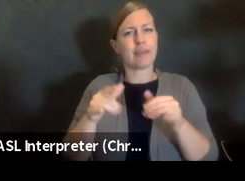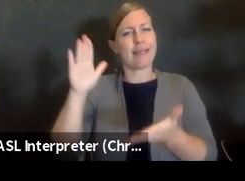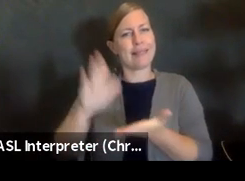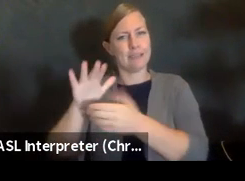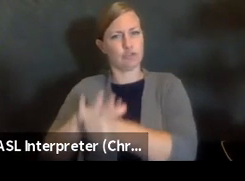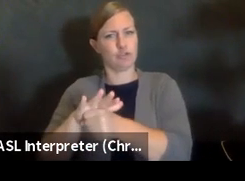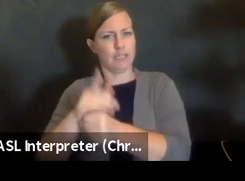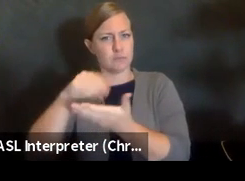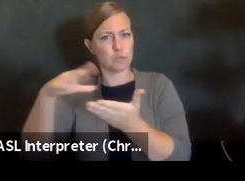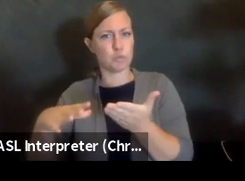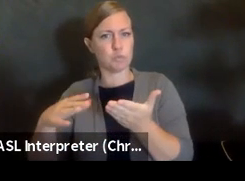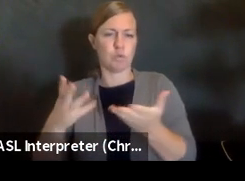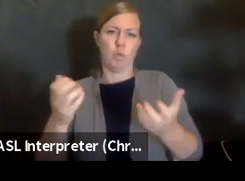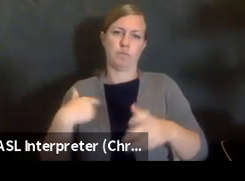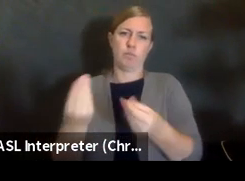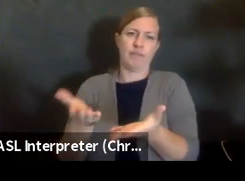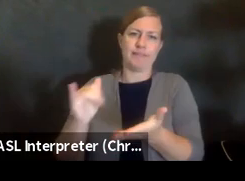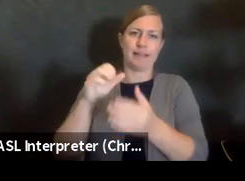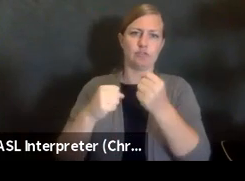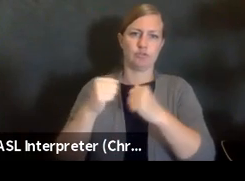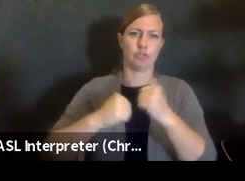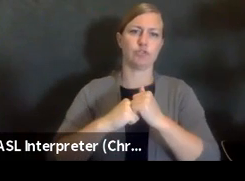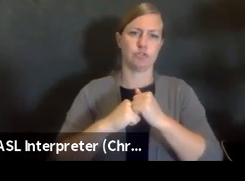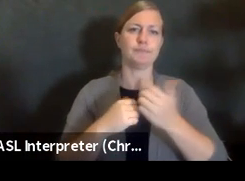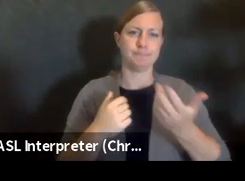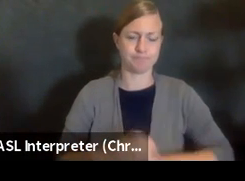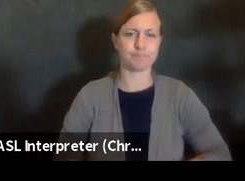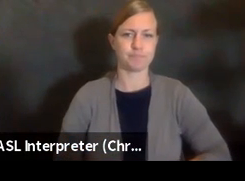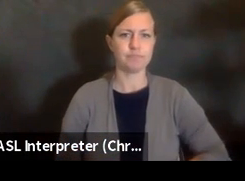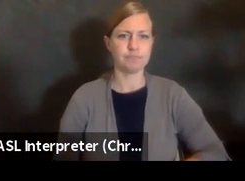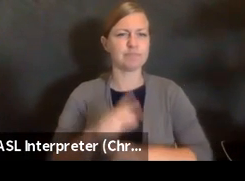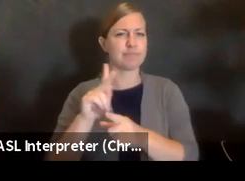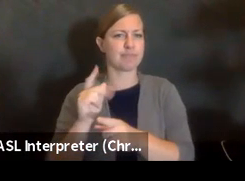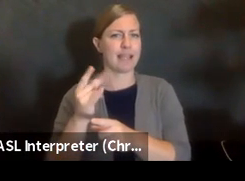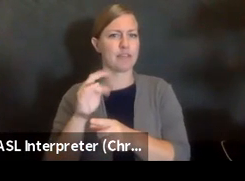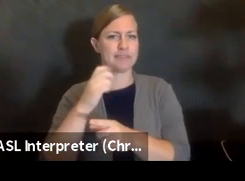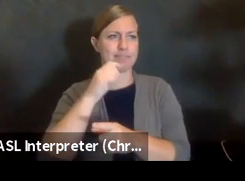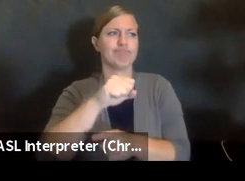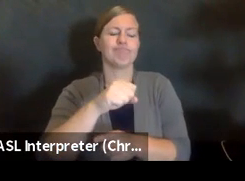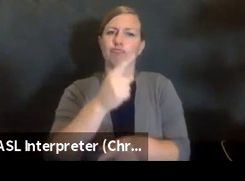Katherine Livick - ESD 112: Absolutely. And like I said, they'll get into the groove Katherine Livick - ESD 112: pretty quickly. Maybe faster than you do.